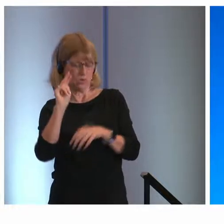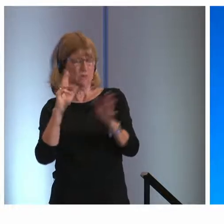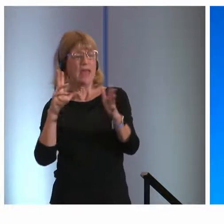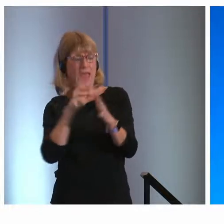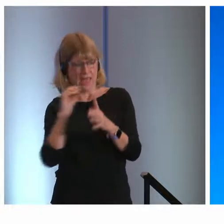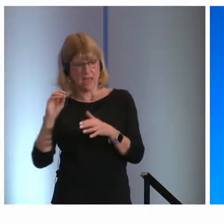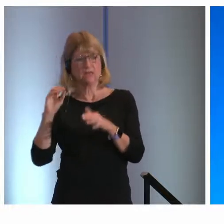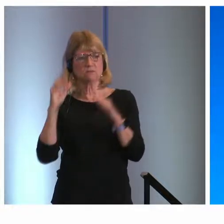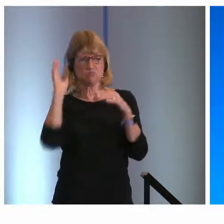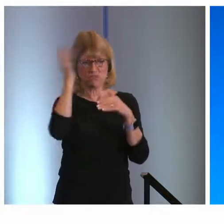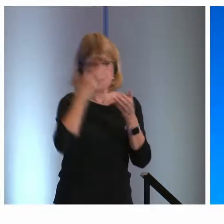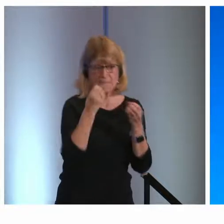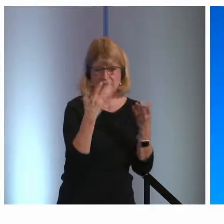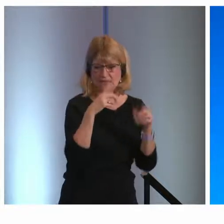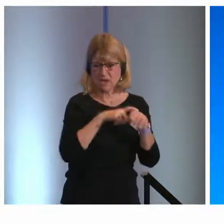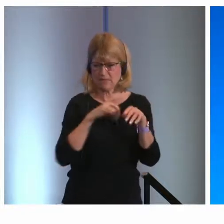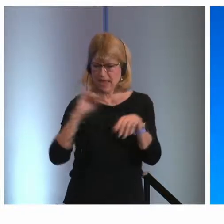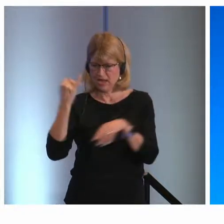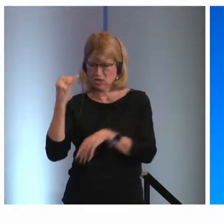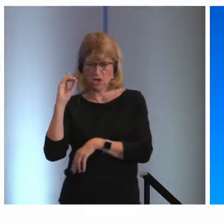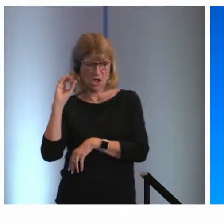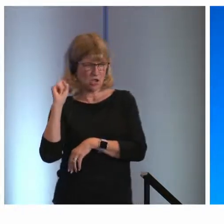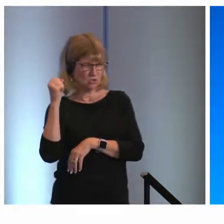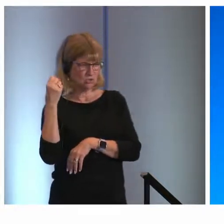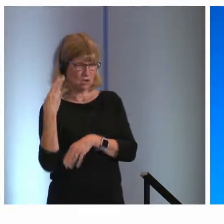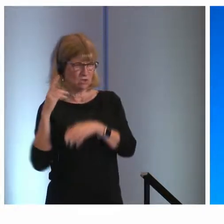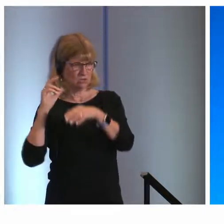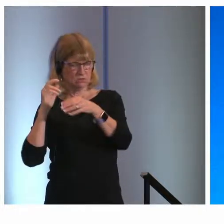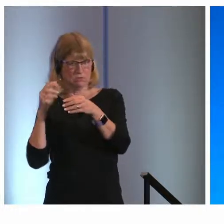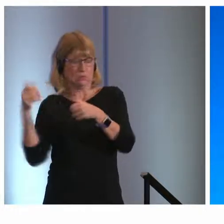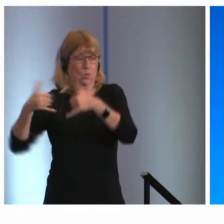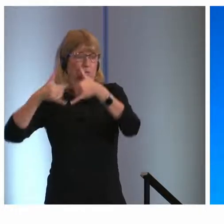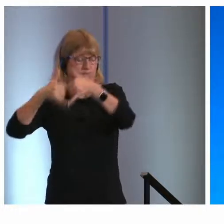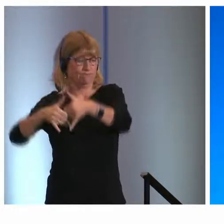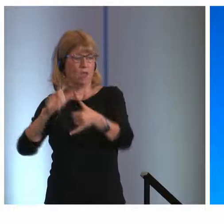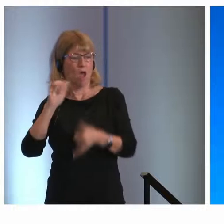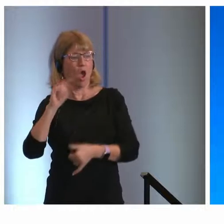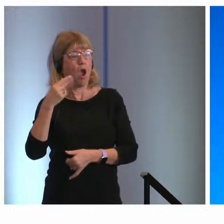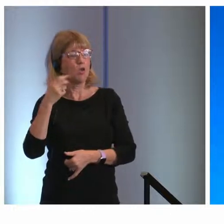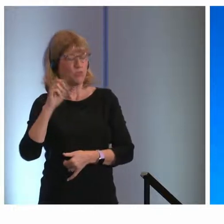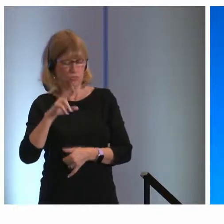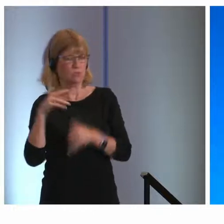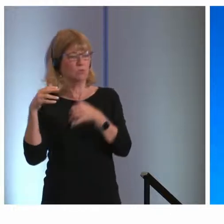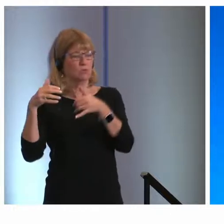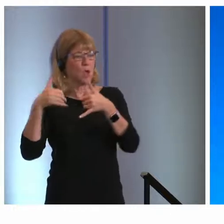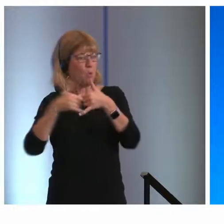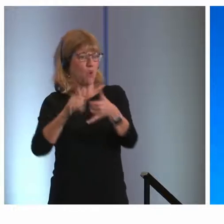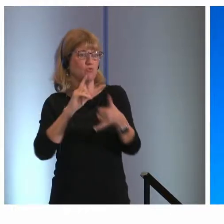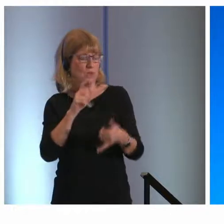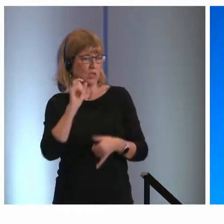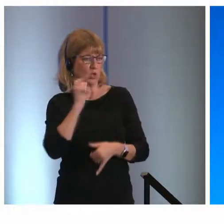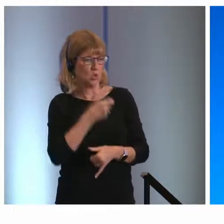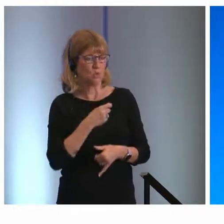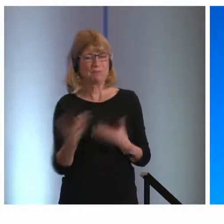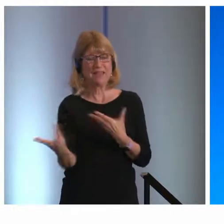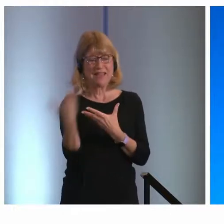of Peter who has presented many times, at the conference,